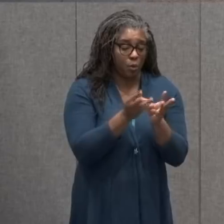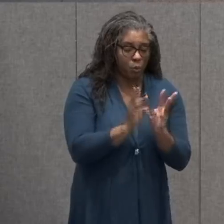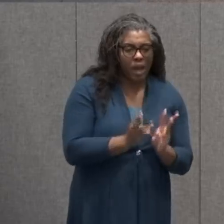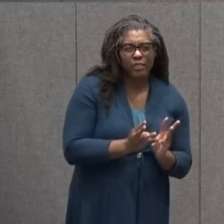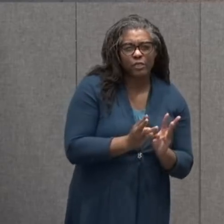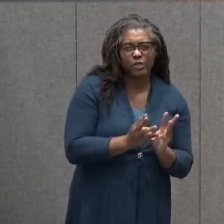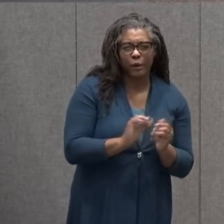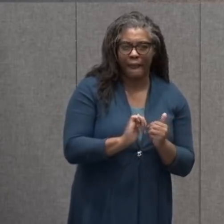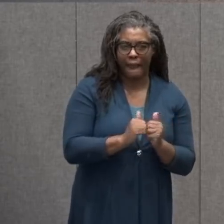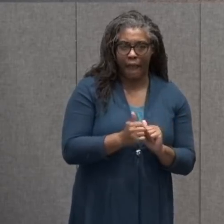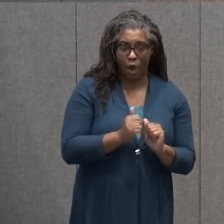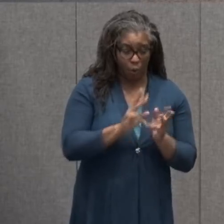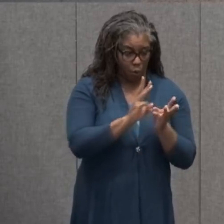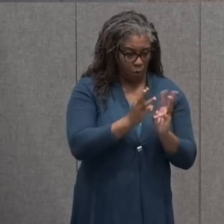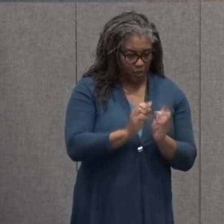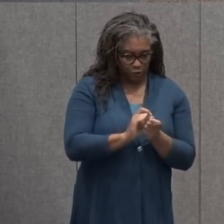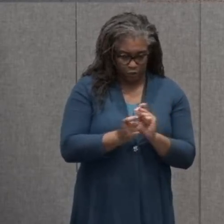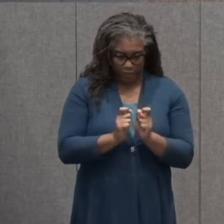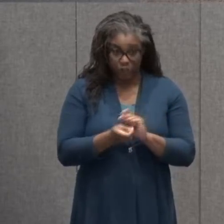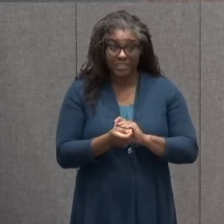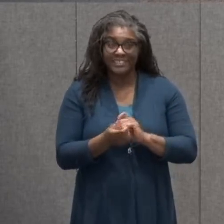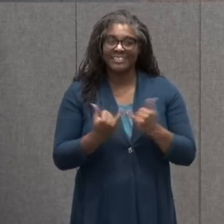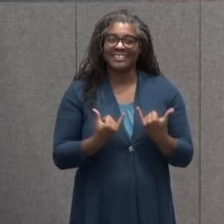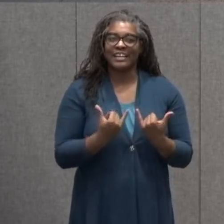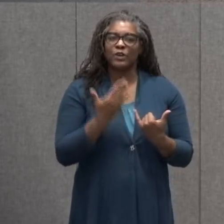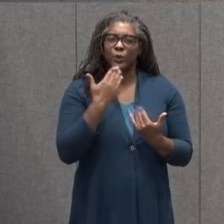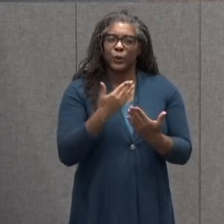this might be a good time to go find it and read about weather.